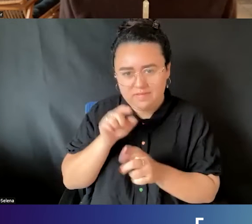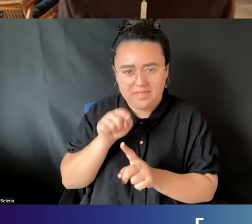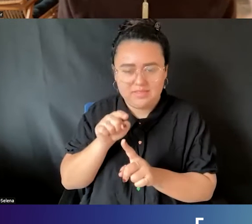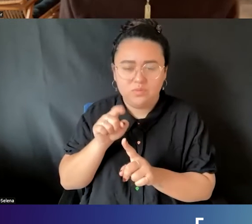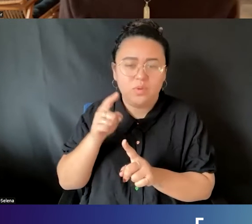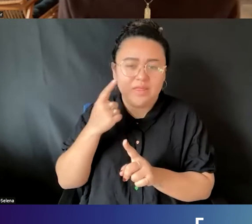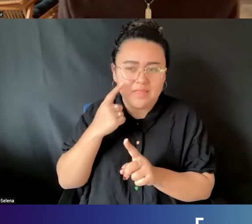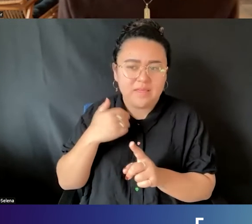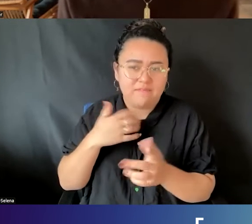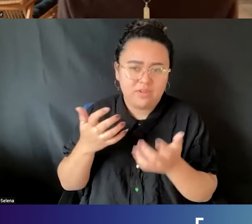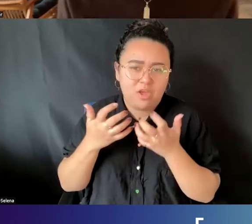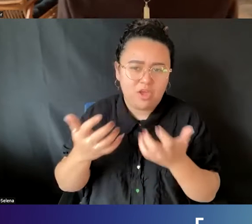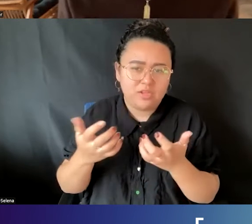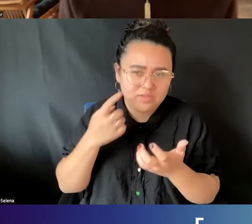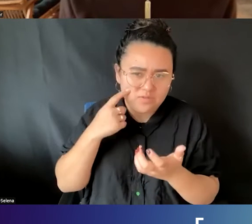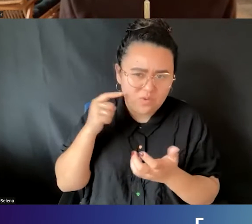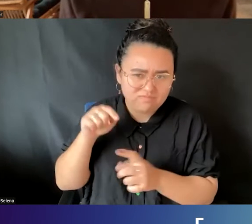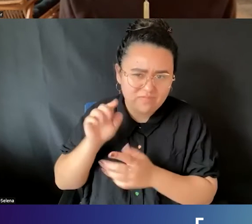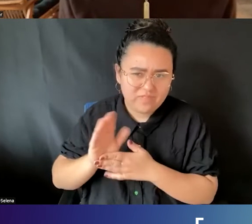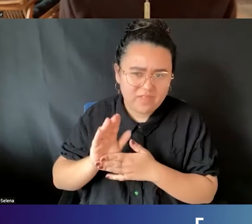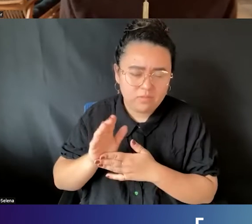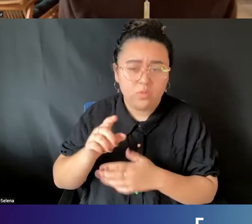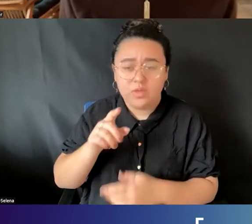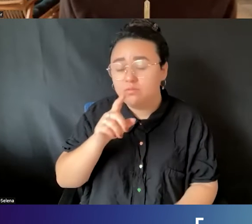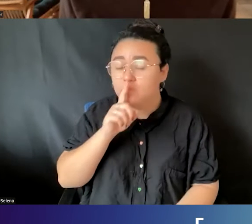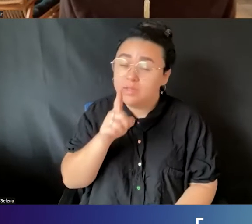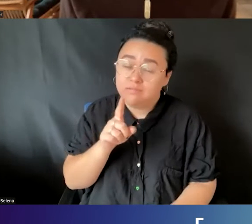And so truly we just reached out to buyers directly, including to Ouray.